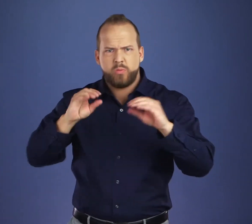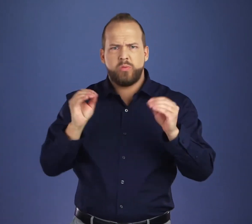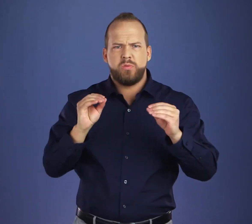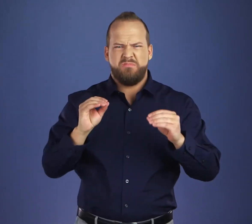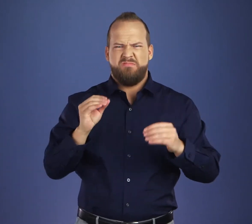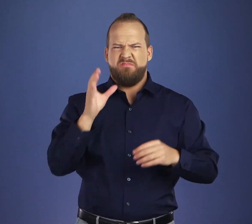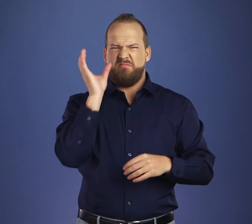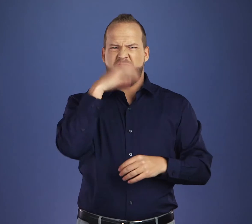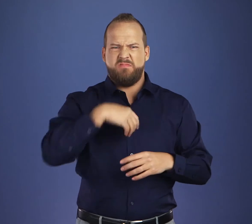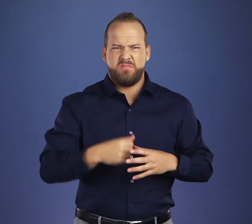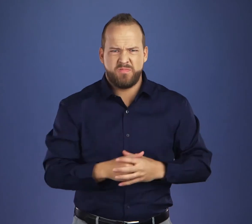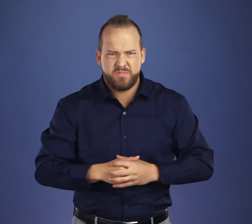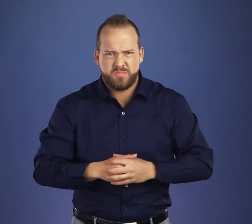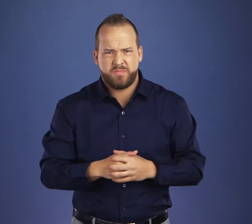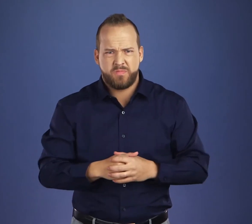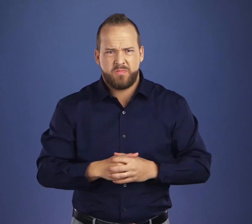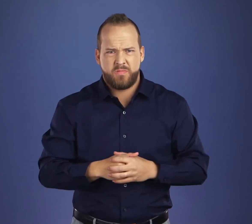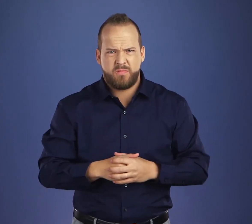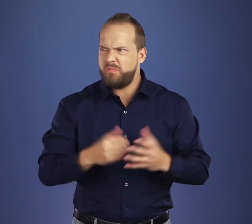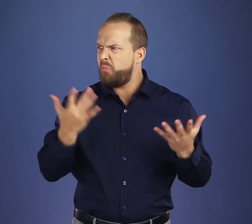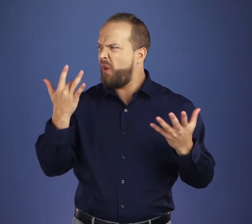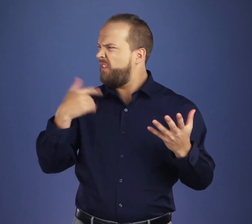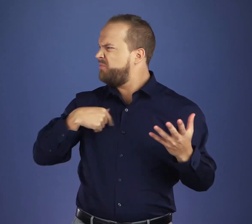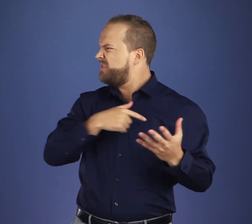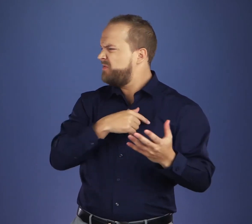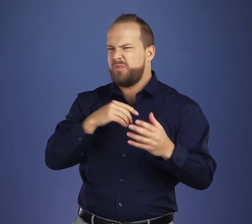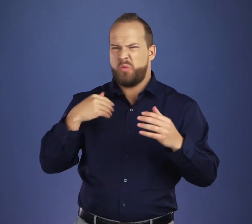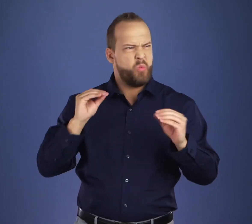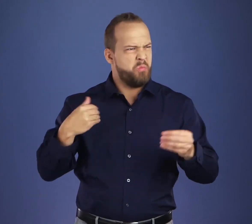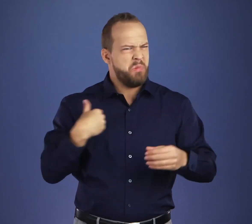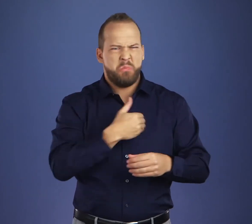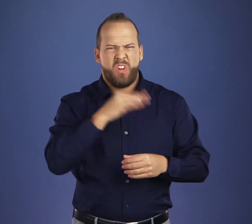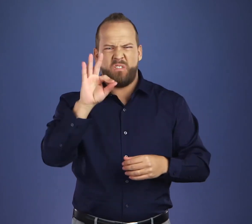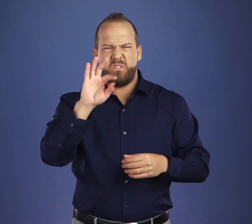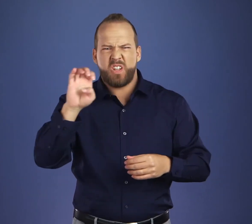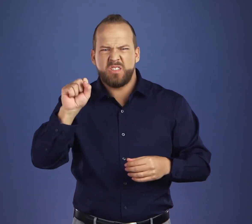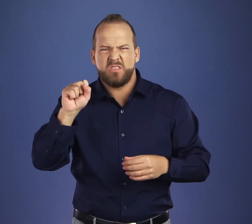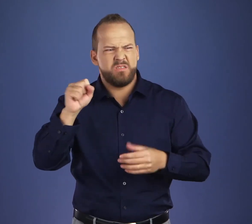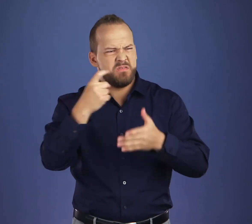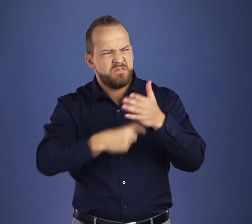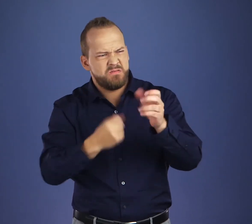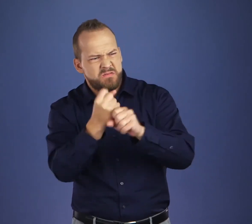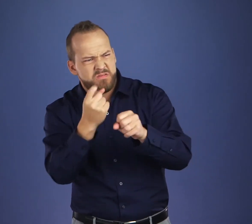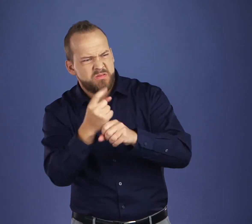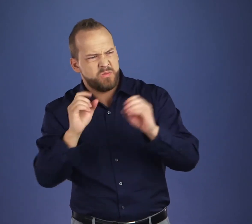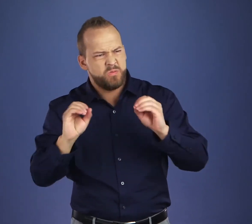nor deprive any A.A. of membership, that we must never compel anyone to pay anything,